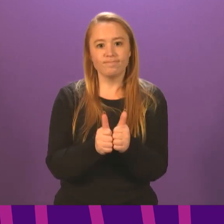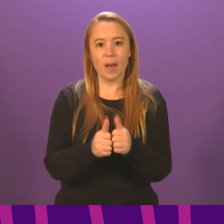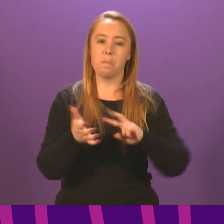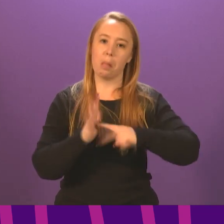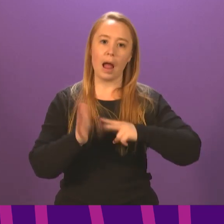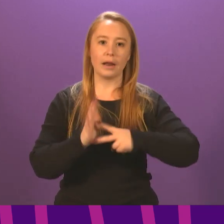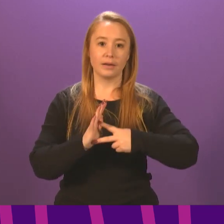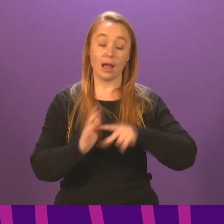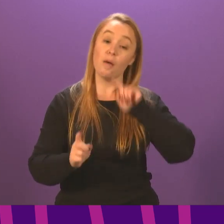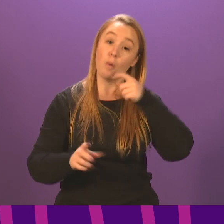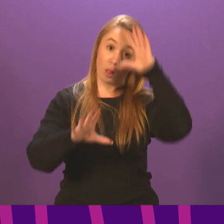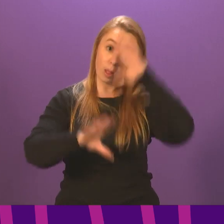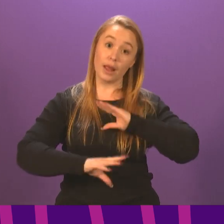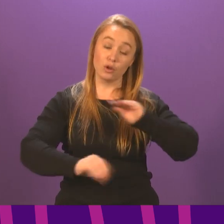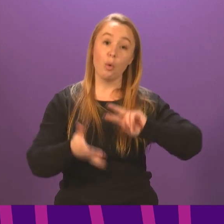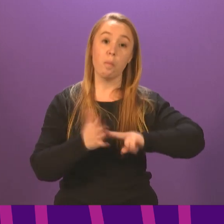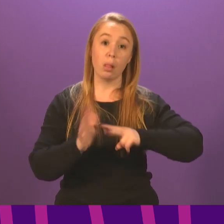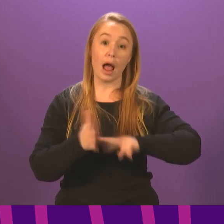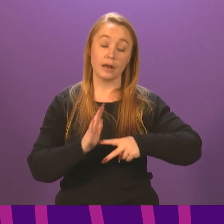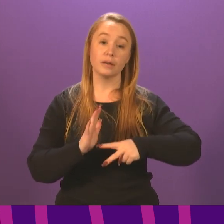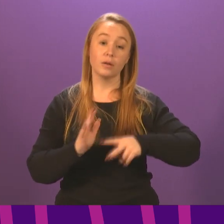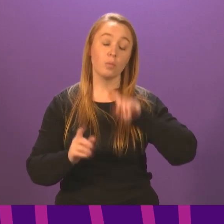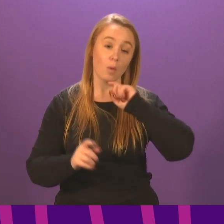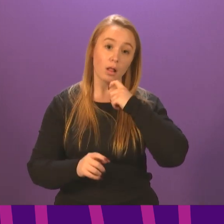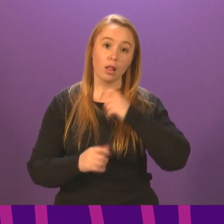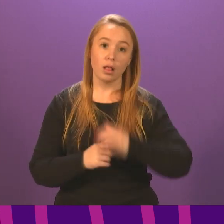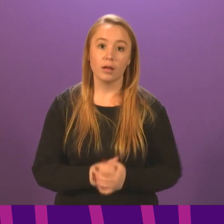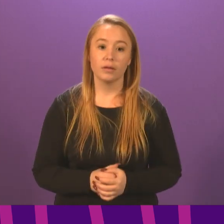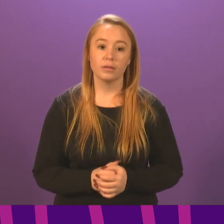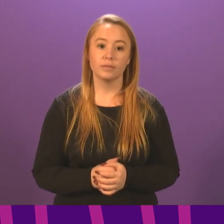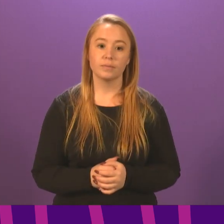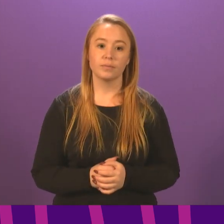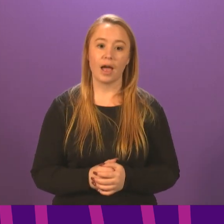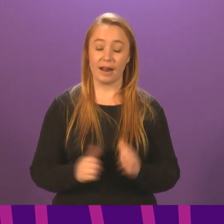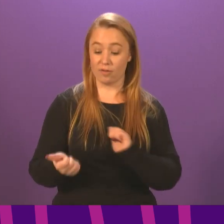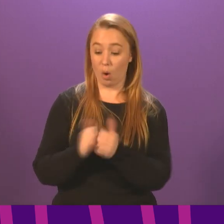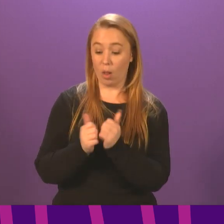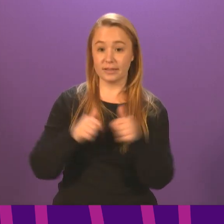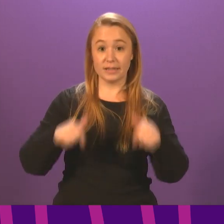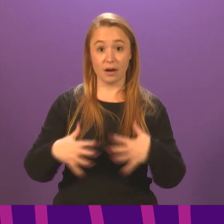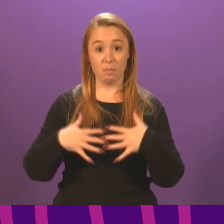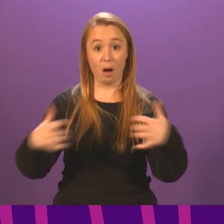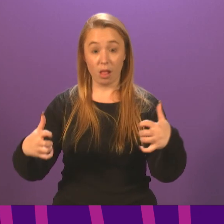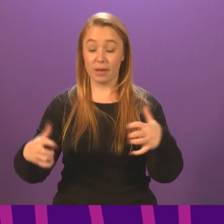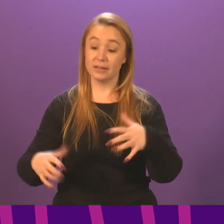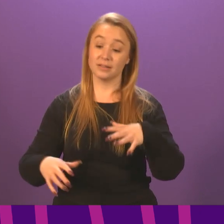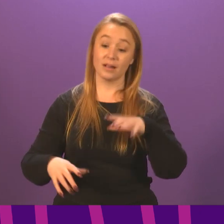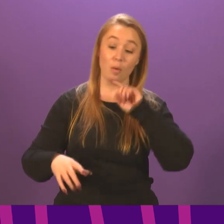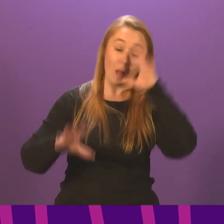the Parliament and, perhaps more importantly, the public—I say that with no disrespect to my parliamentary colleagues—on that as soon as possible.